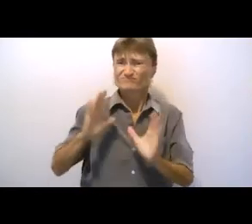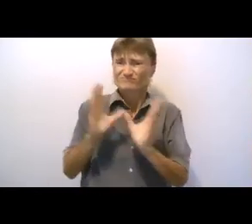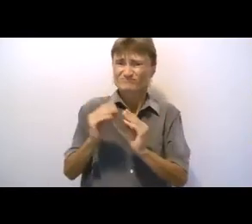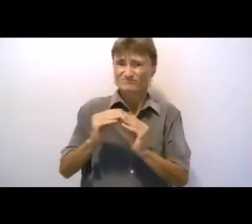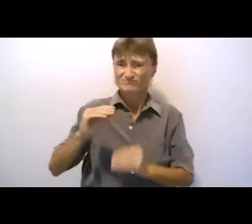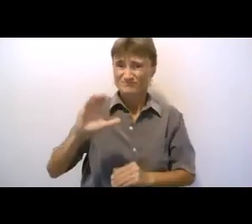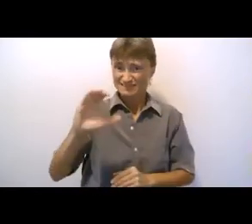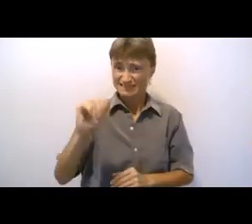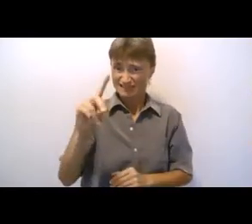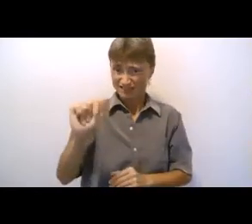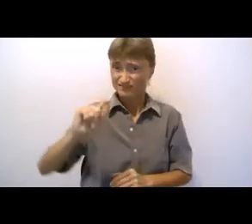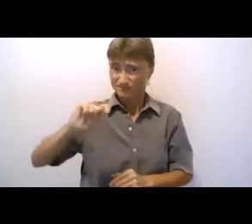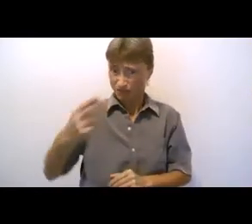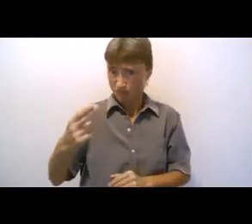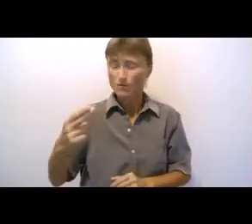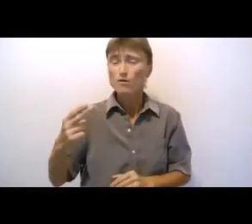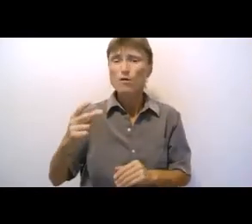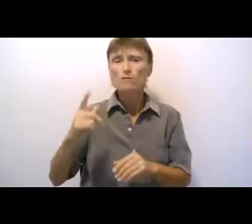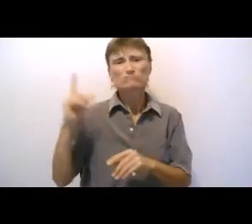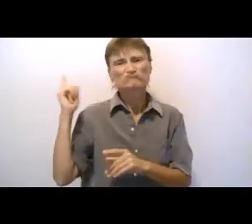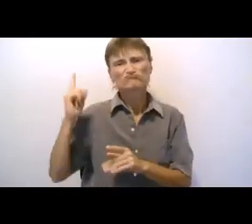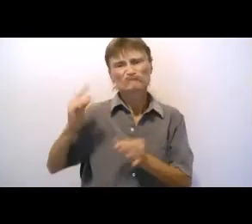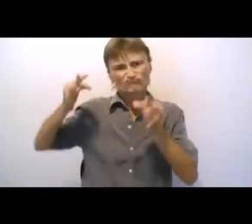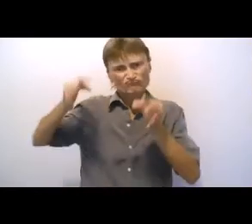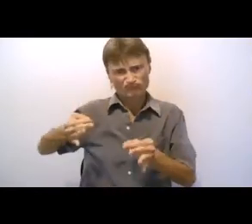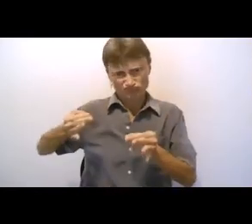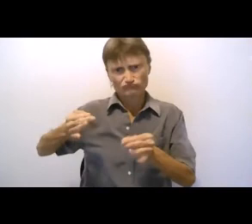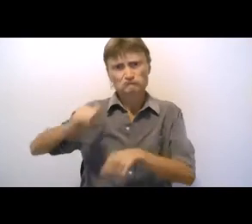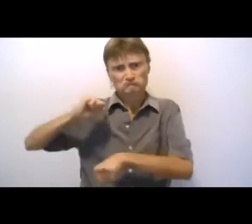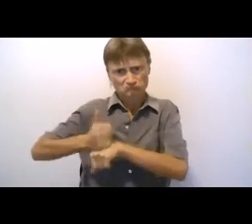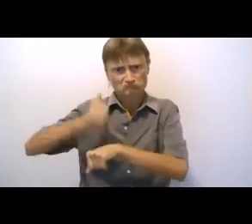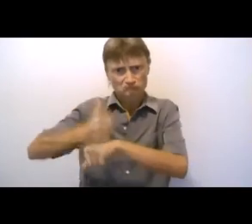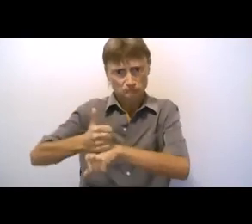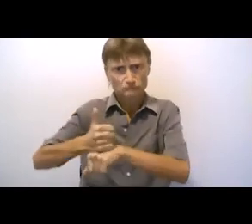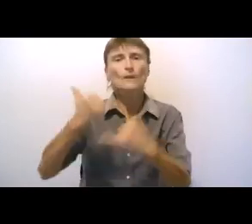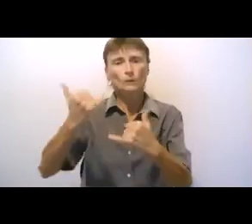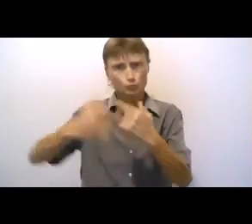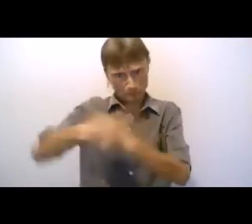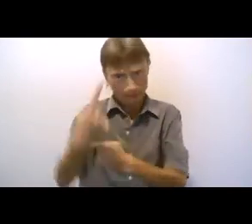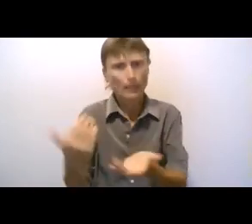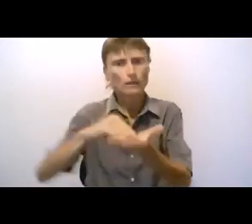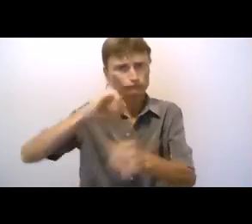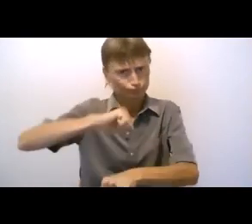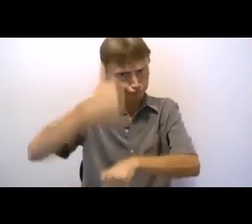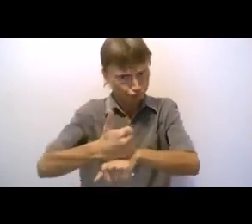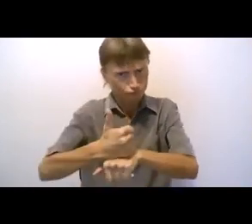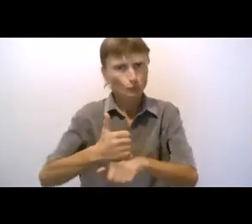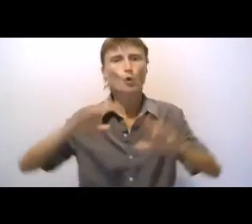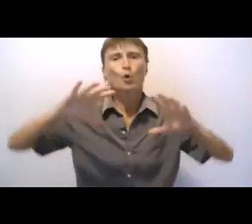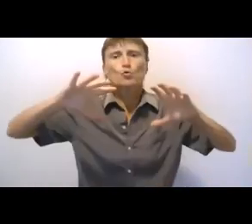to safety and bravery in the spaces we occupy together. Those agreements can be found in